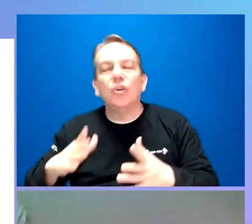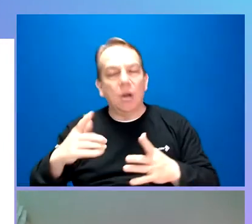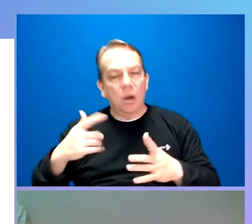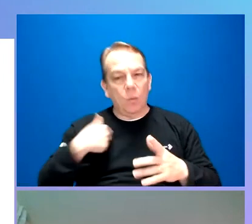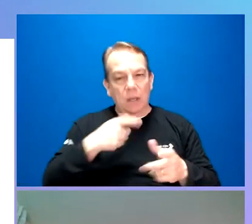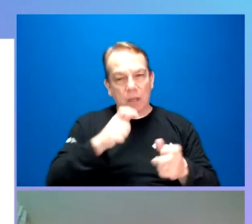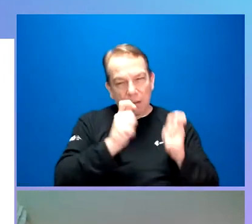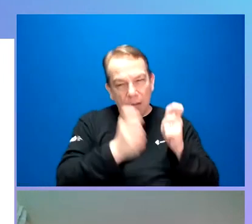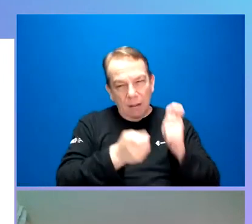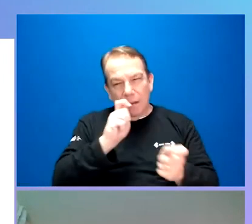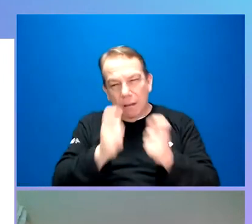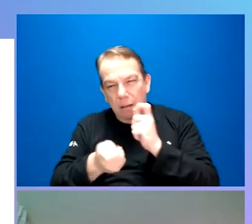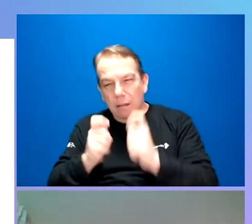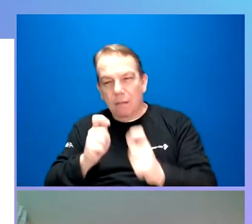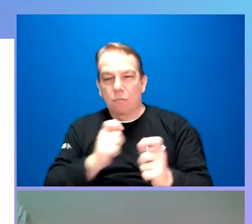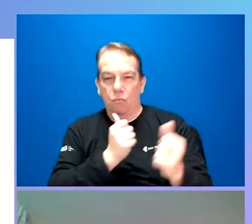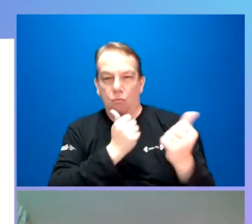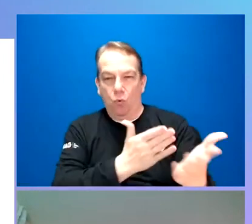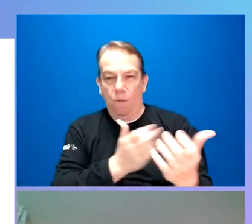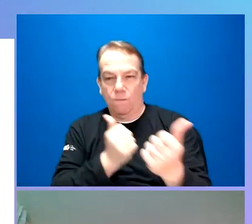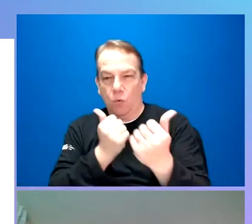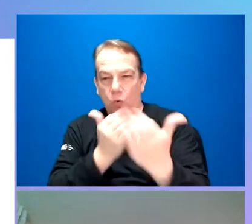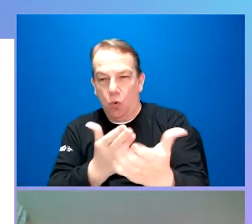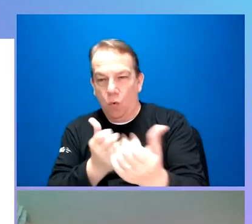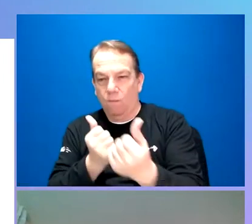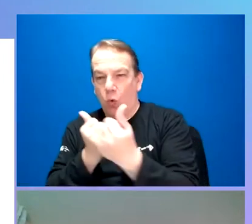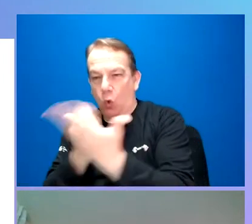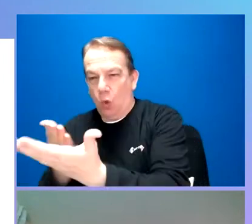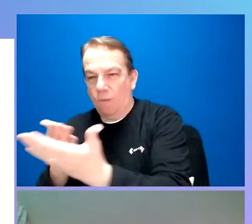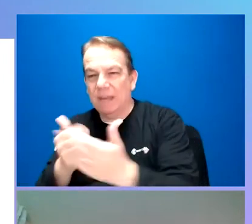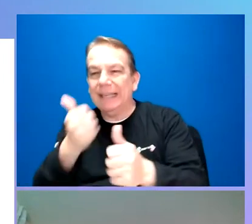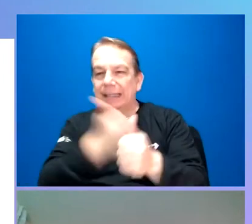, and we kept offering them, uh, we also then started to, uh,